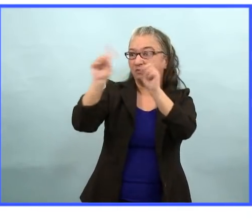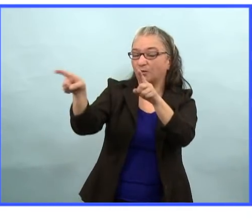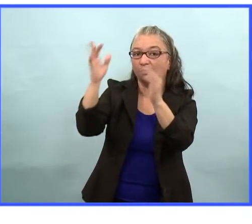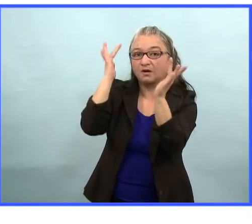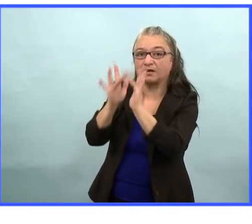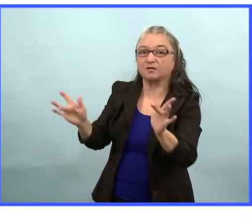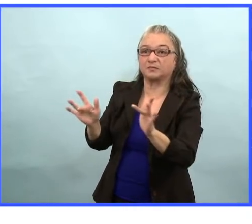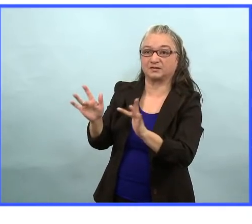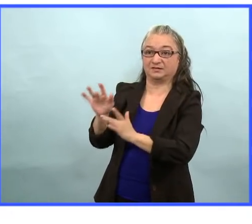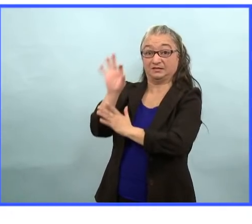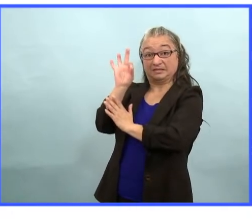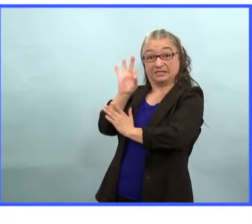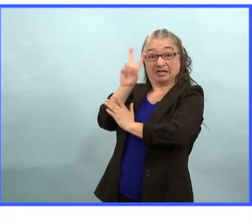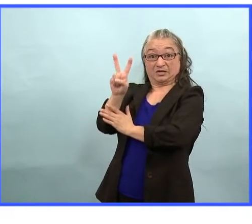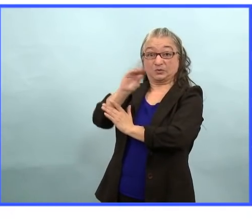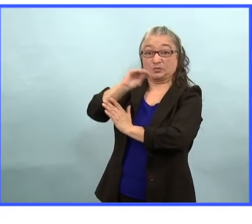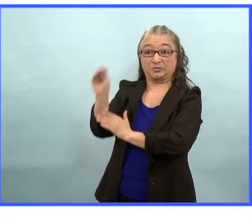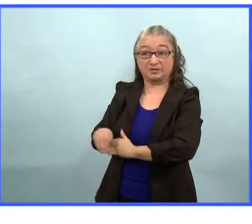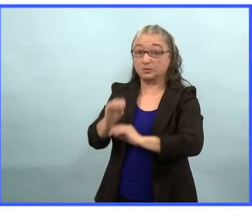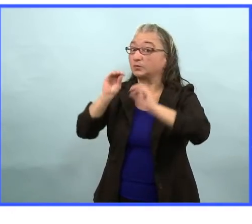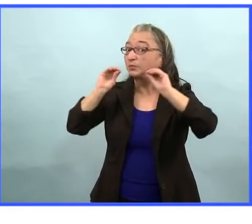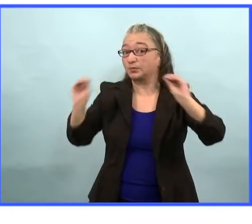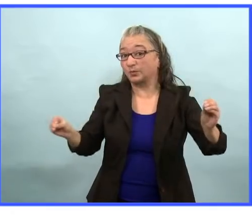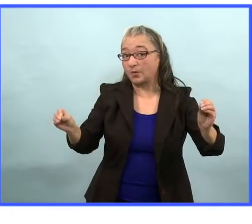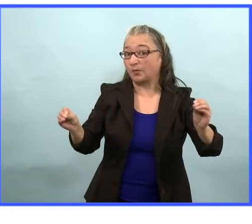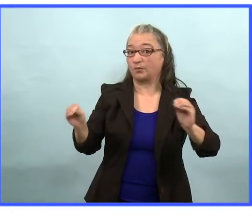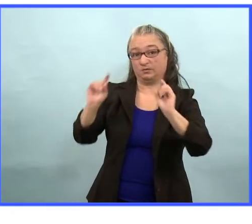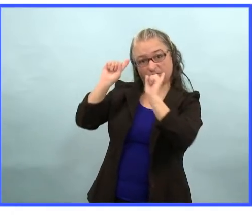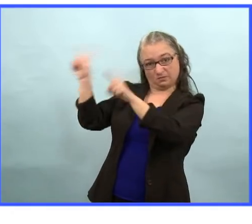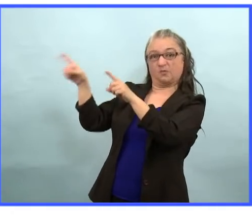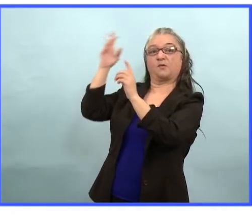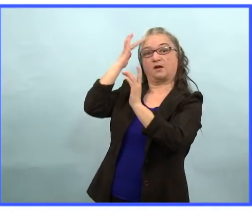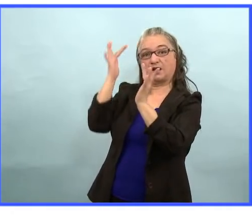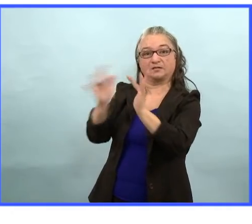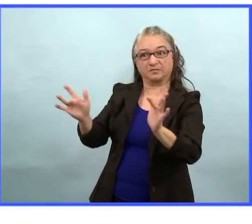and on december 10th that snapshot of the day when we looked at hospitalizations